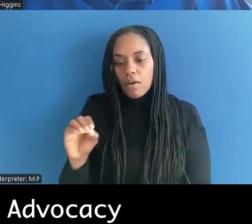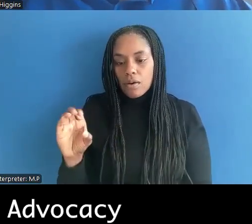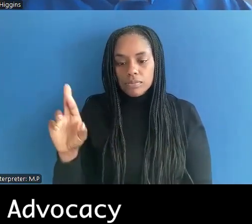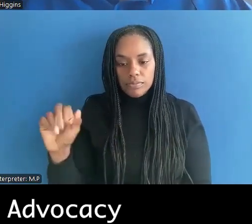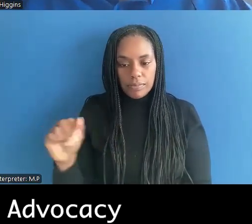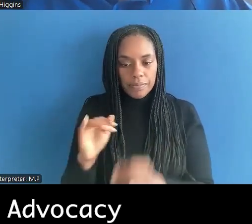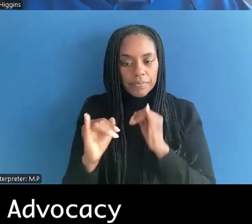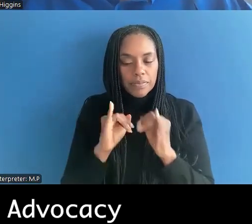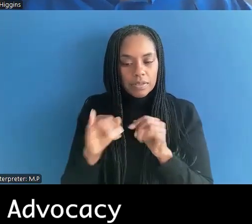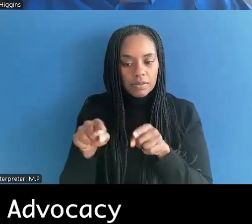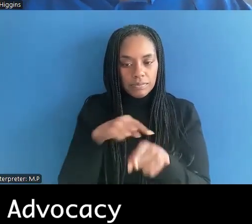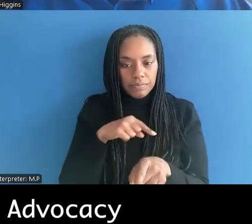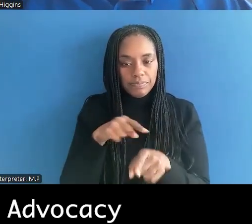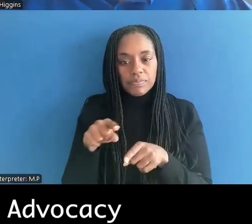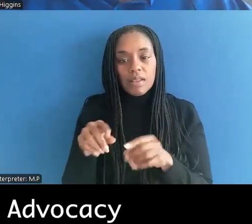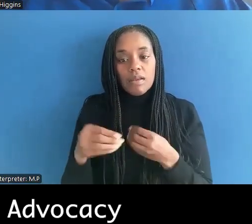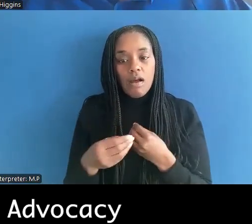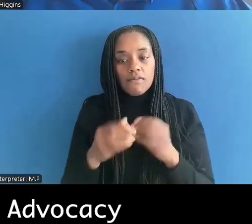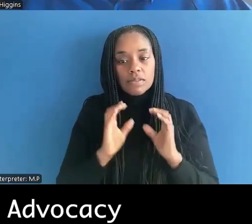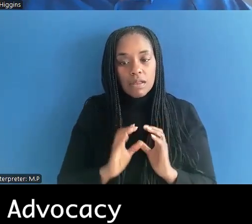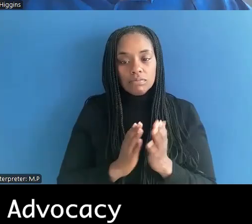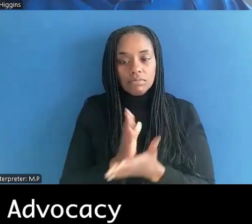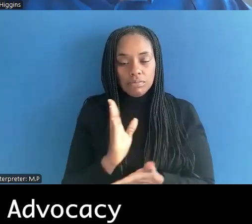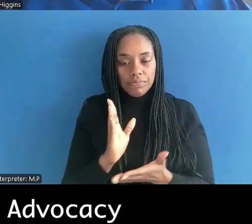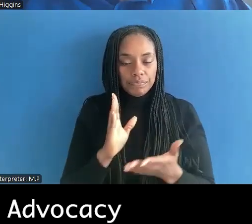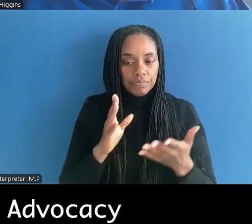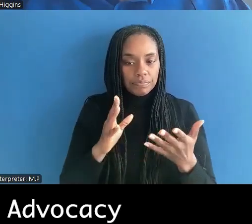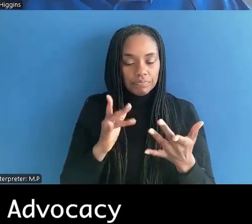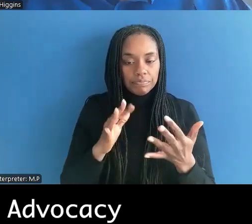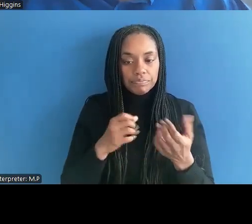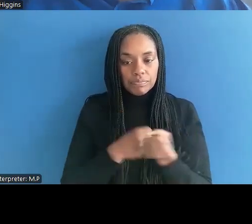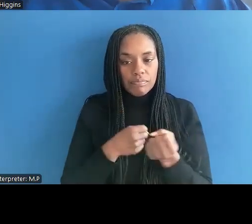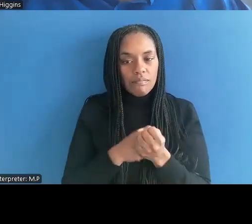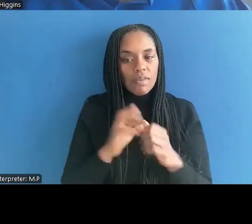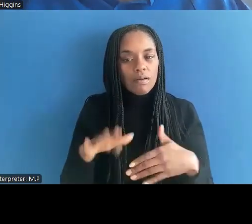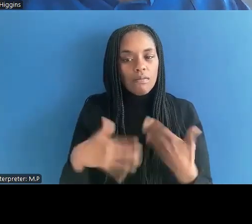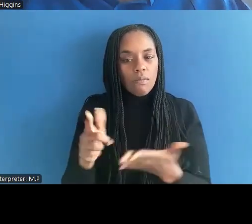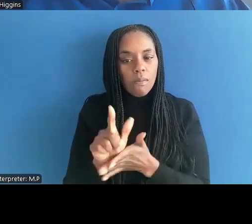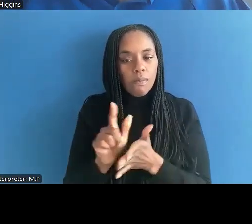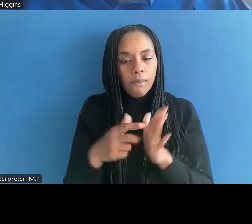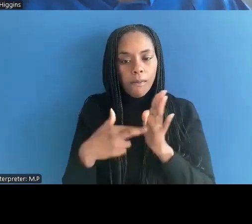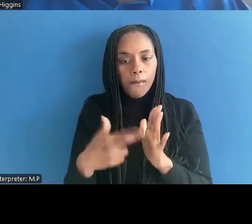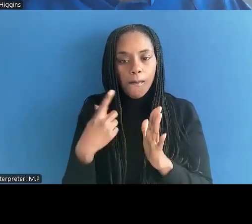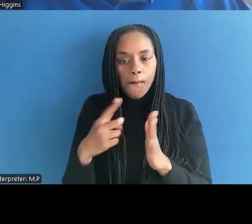and the Office of Clients' Rights Advocacy provides legal representation and services for people who are served